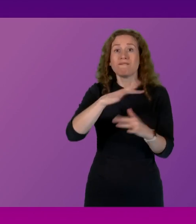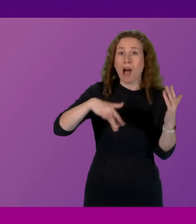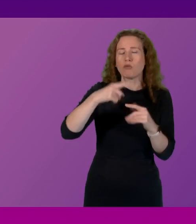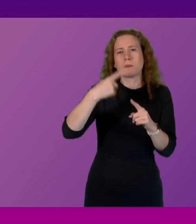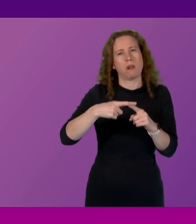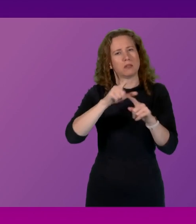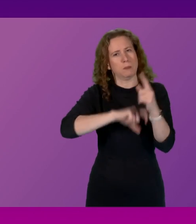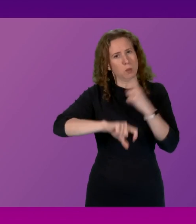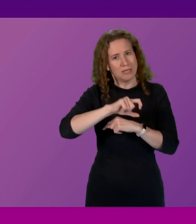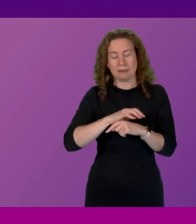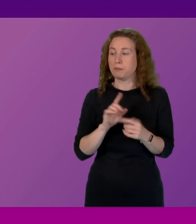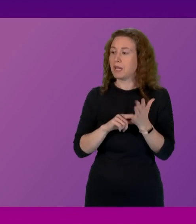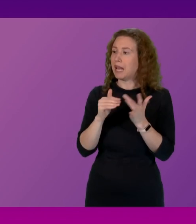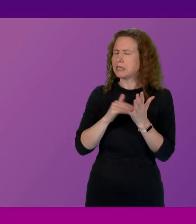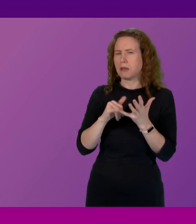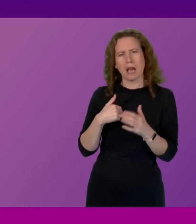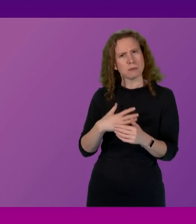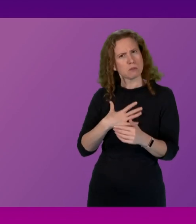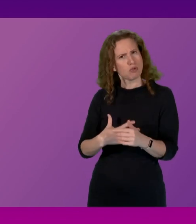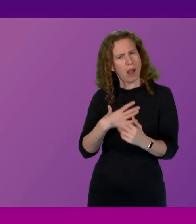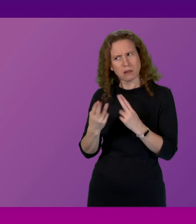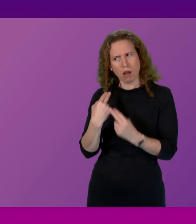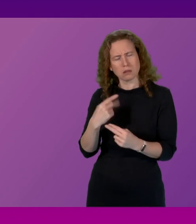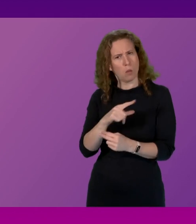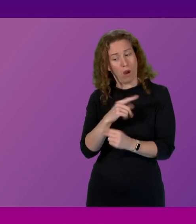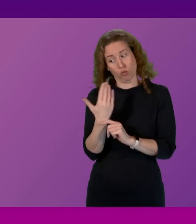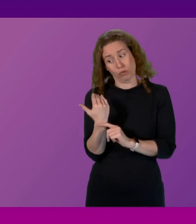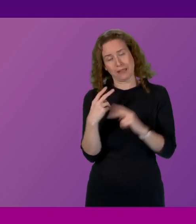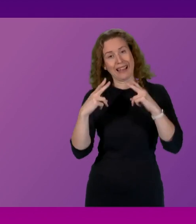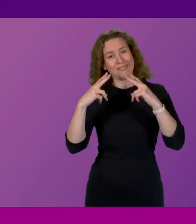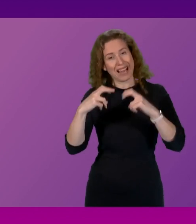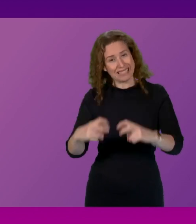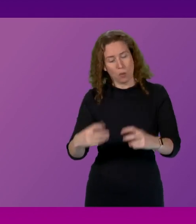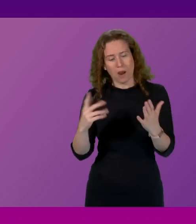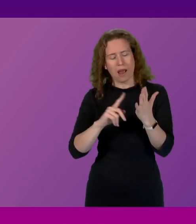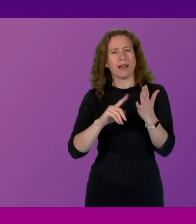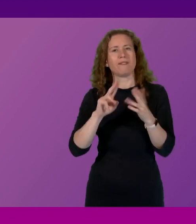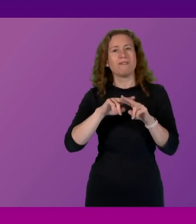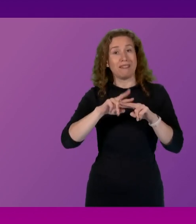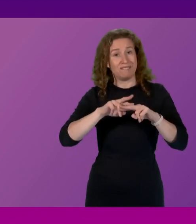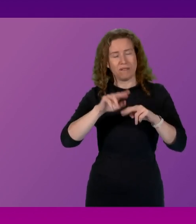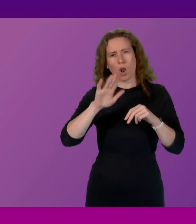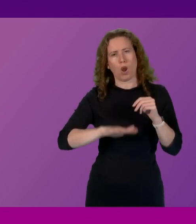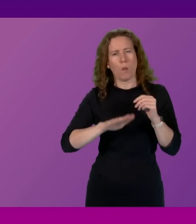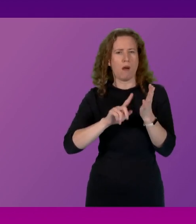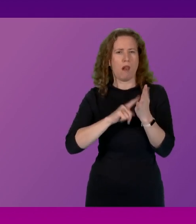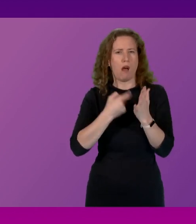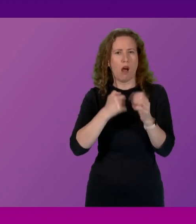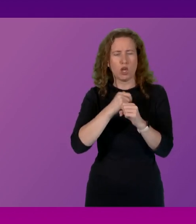I am a bit surprised by that answer. The most recent investigations at Lower Largo in Fife tell us that it is the most polluted